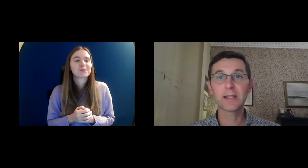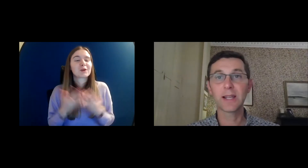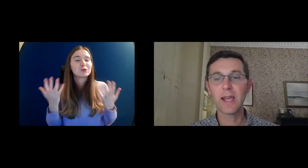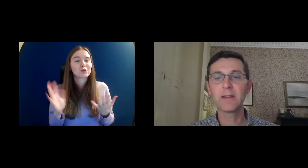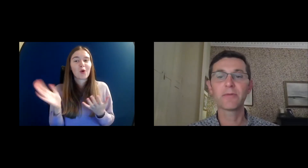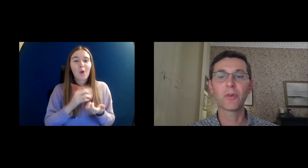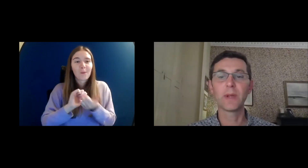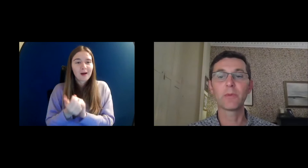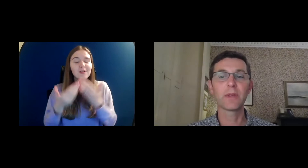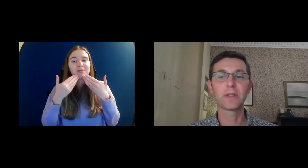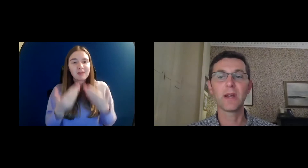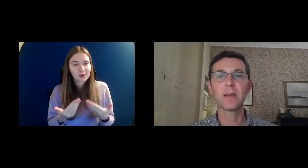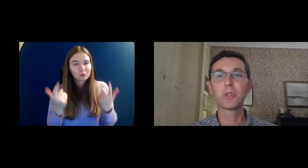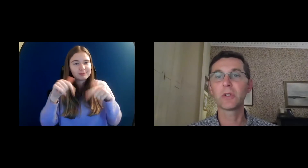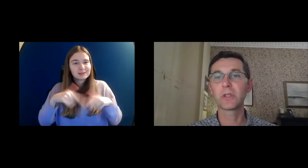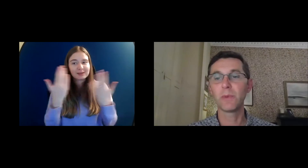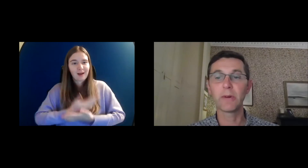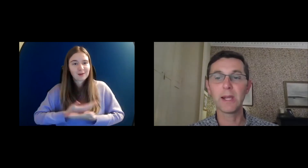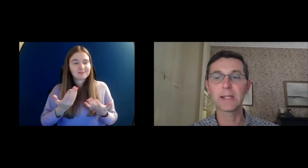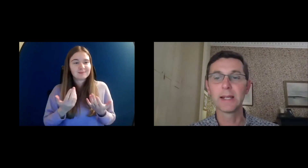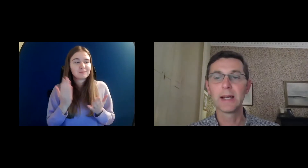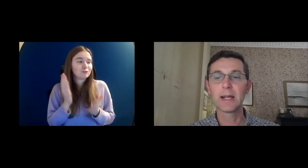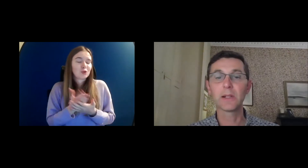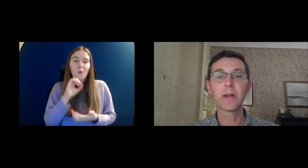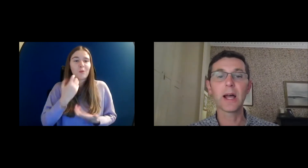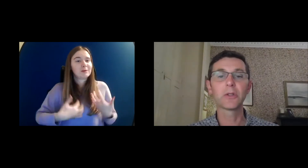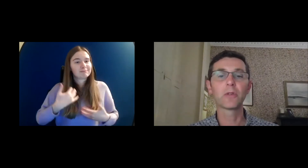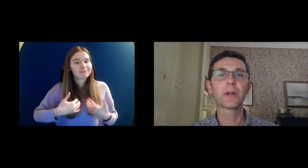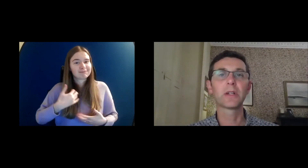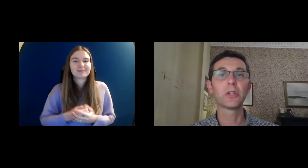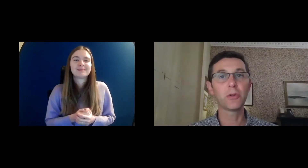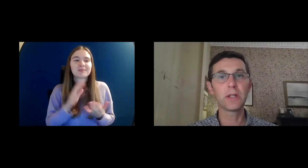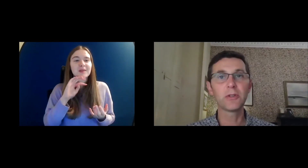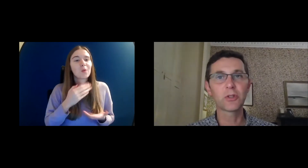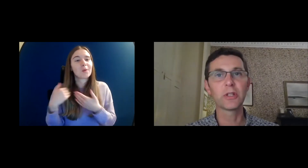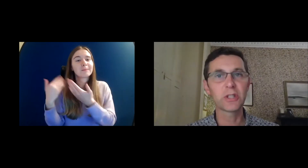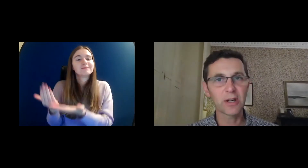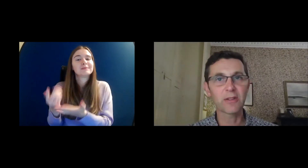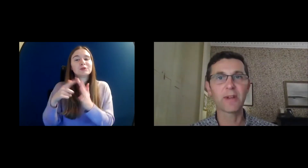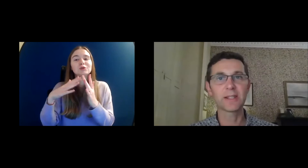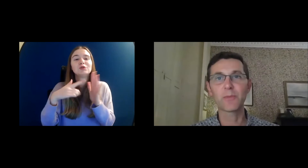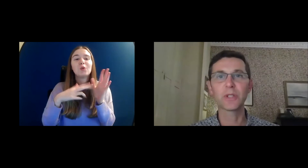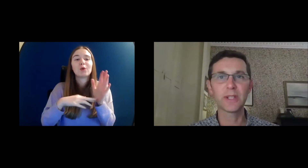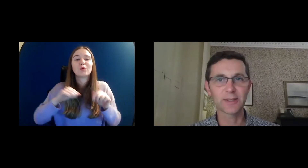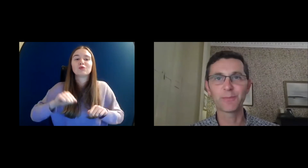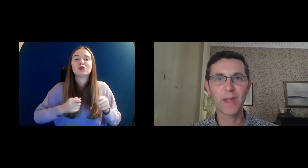thanks again for being with us tonight. I'm sure it's gonna be great, and I'll now handover to Ewan, who's gonna chair the rest of the proceedings.